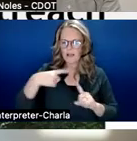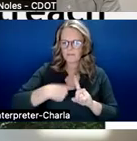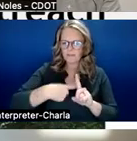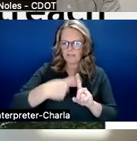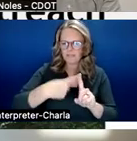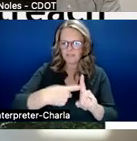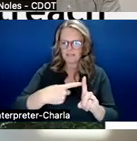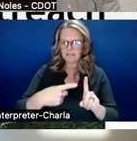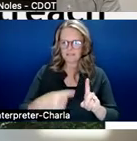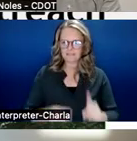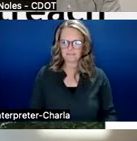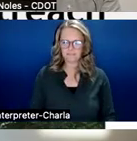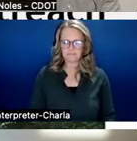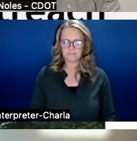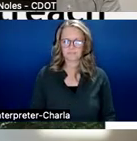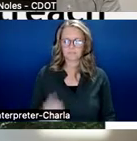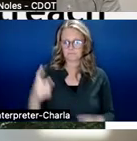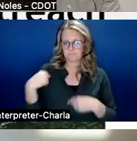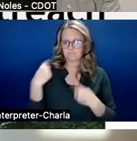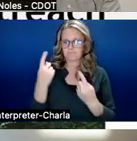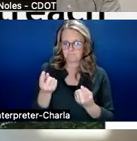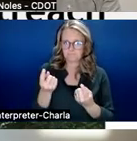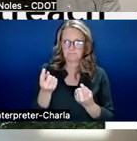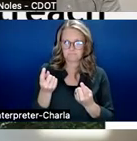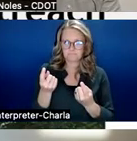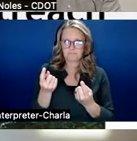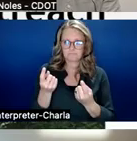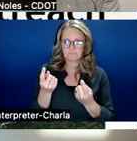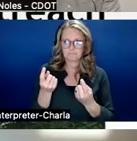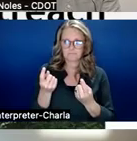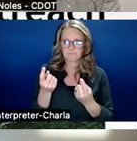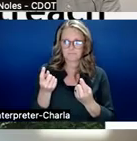And we have also spent some time on local Spanish radio